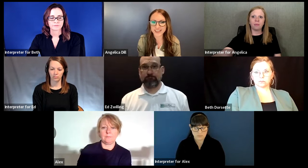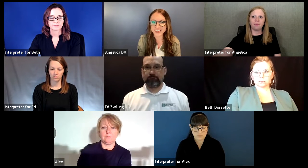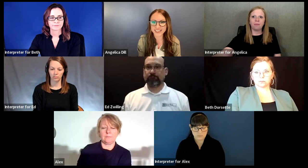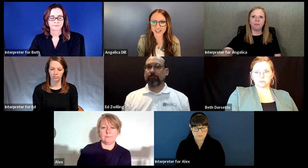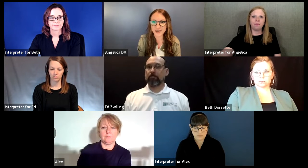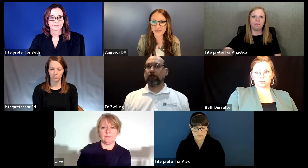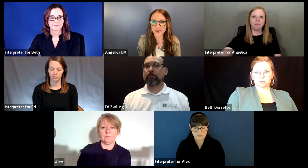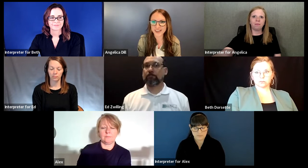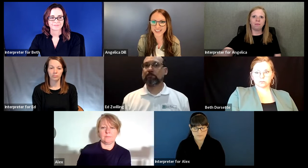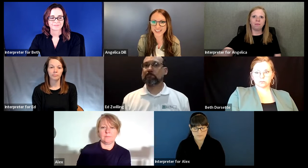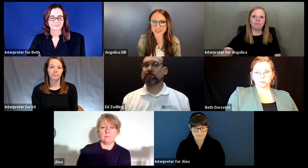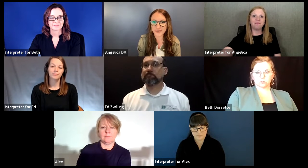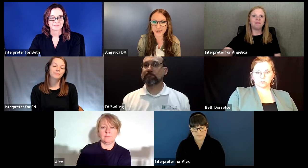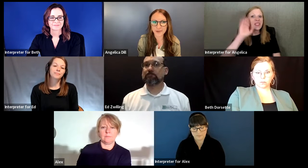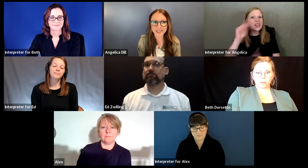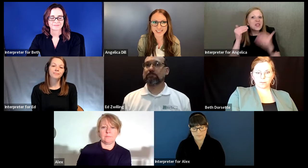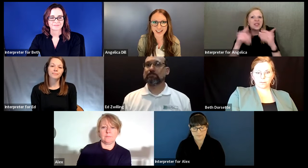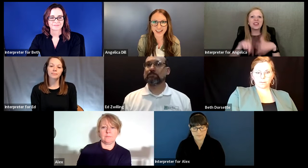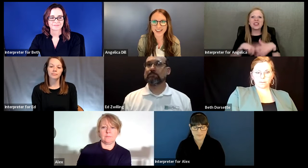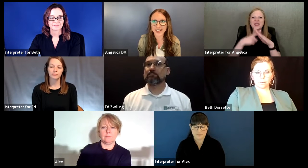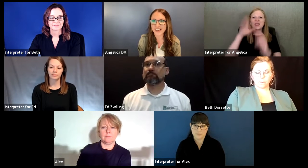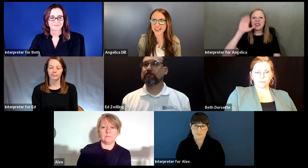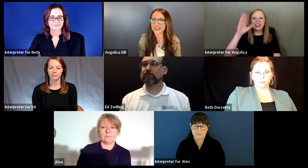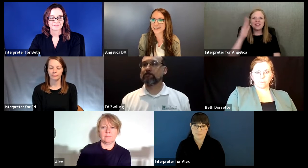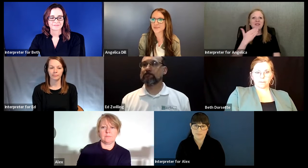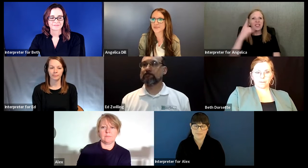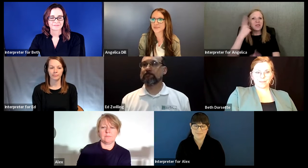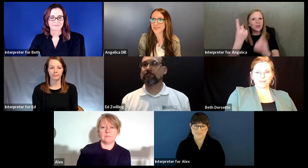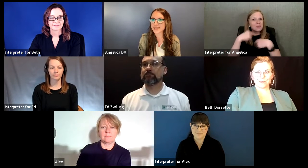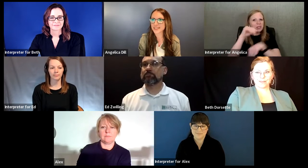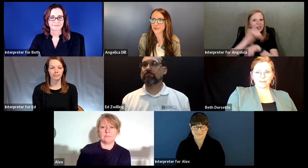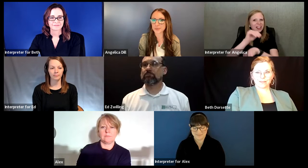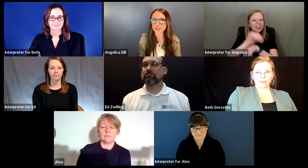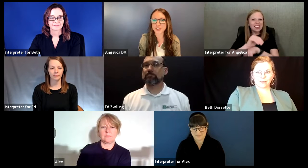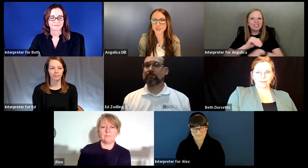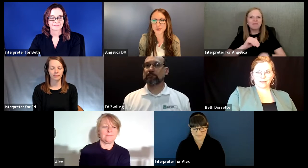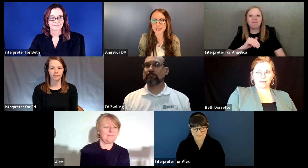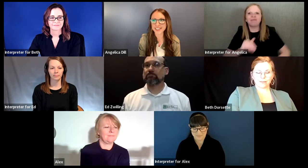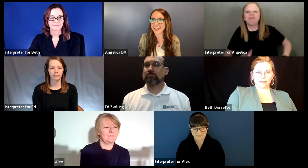Hello, everyone, thank you for coming tonight. Really appreciate you joining.